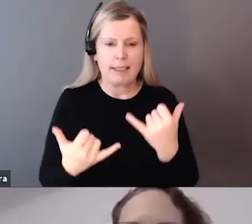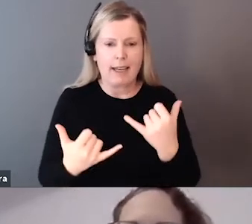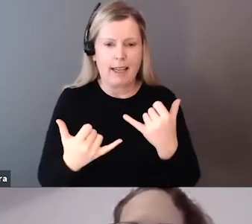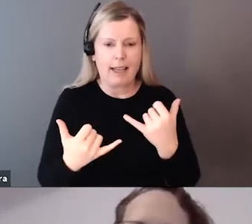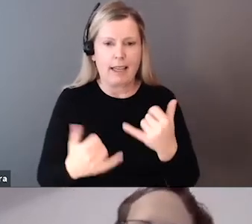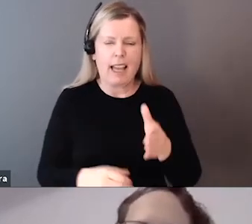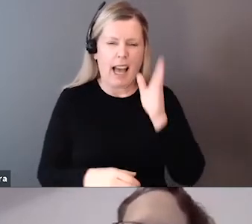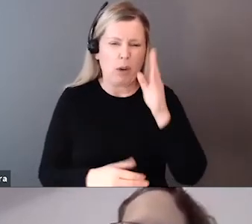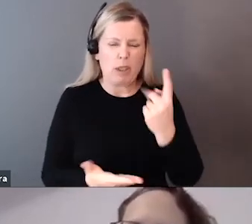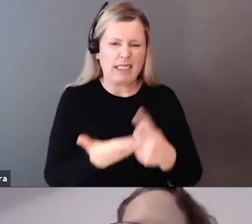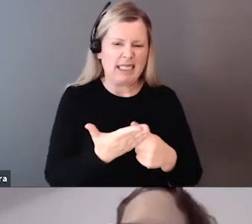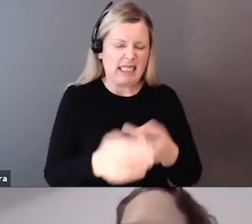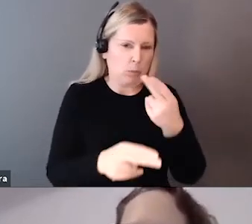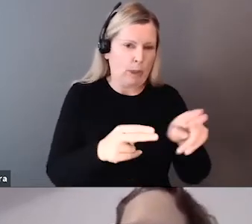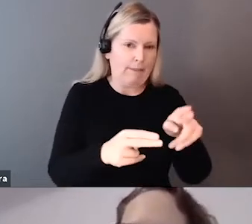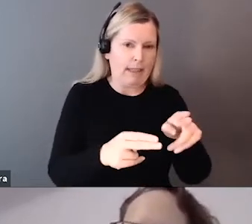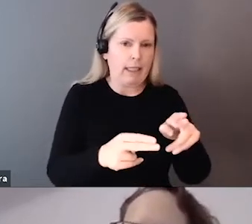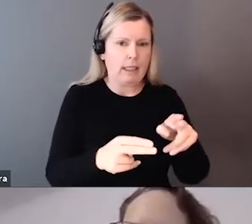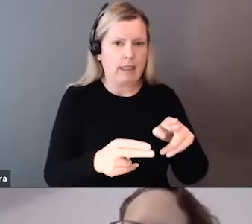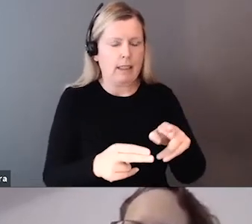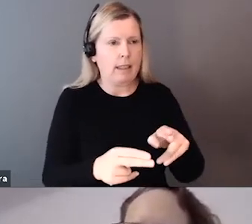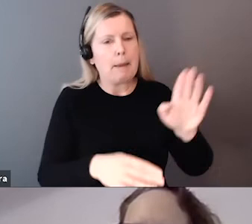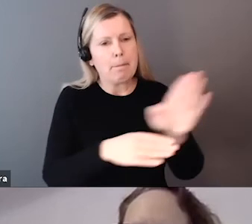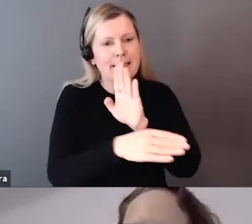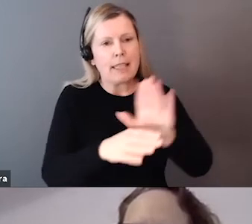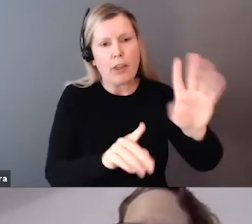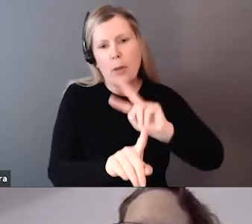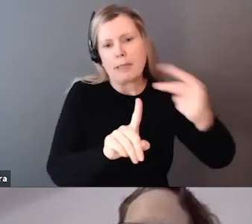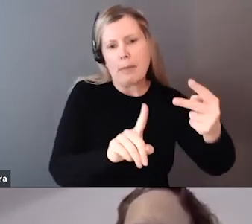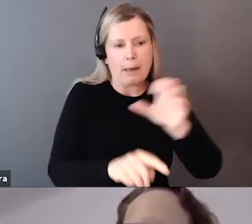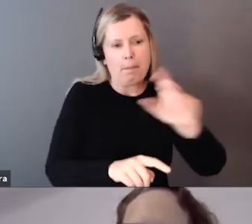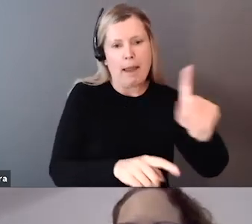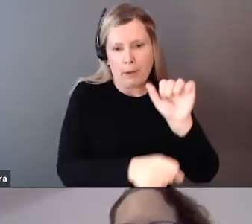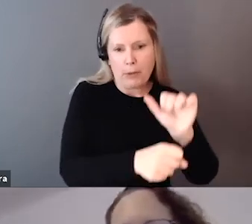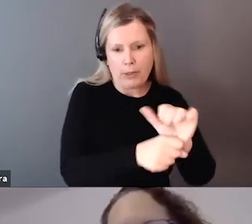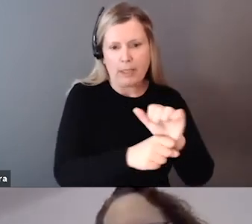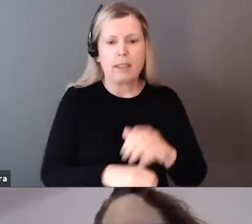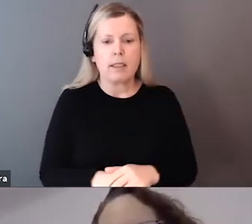at the end, about the business aspect of return to work. And also, our study involved